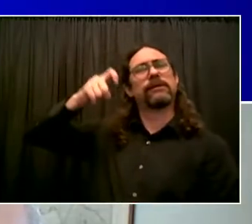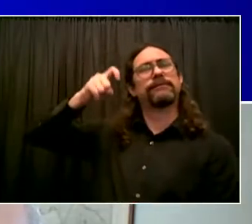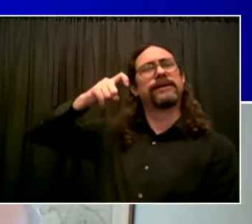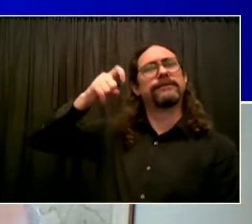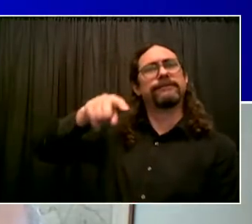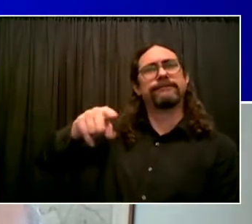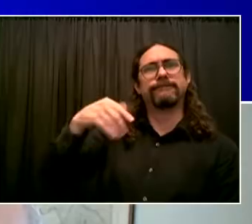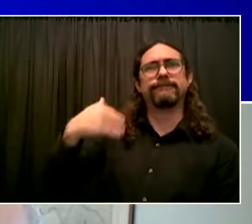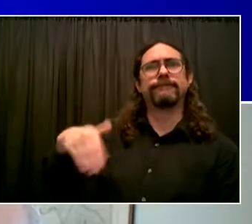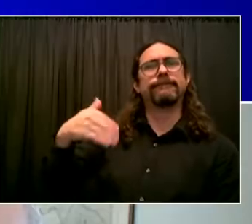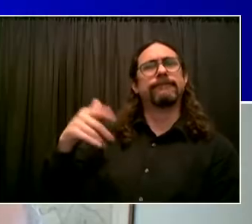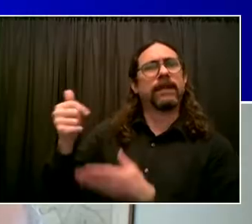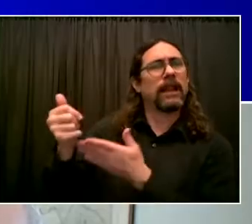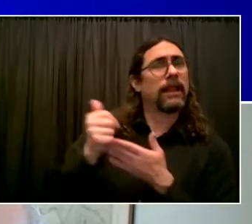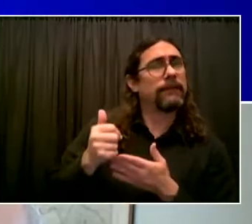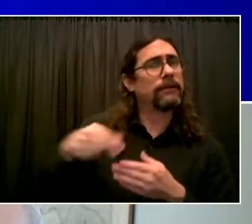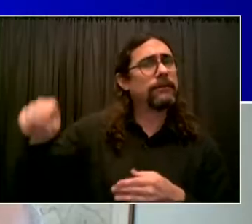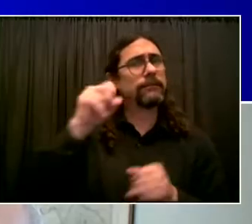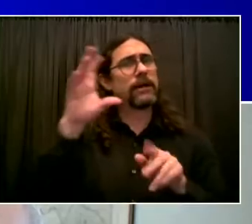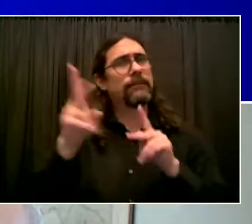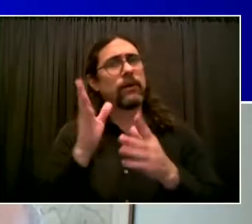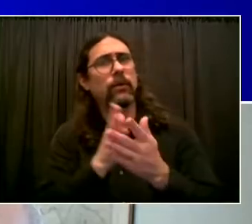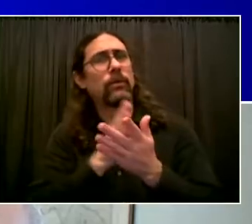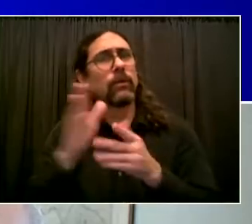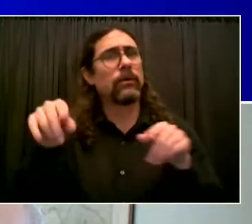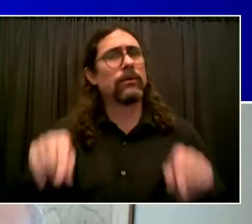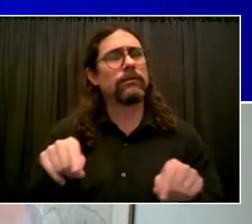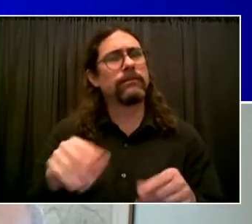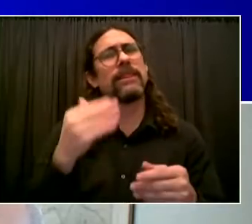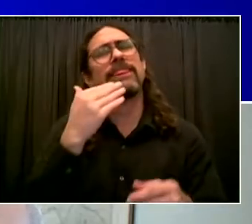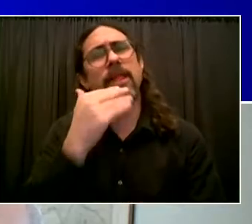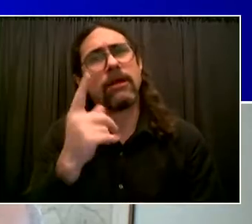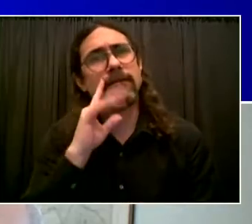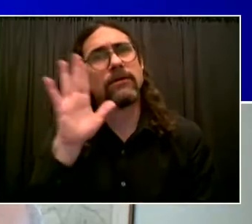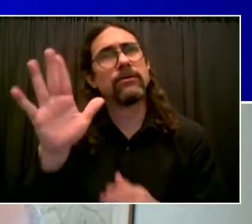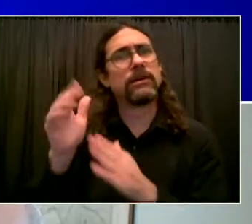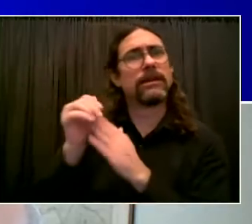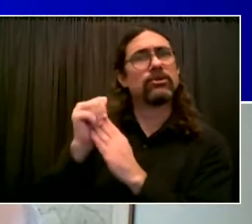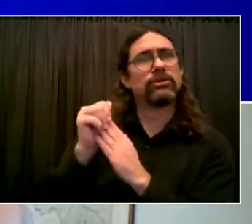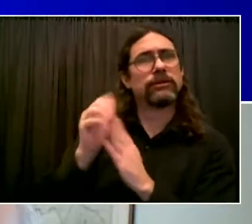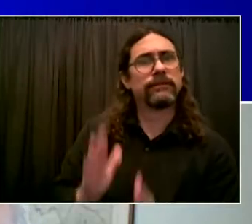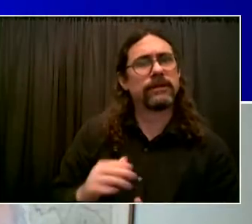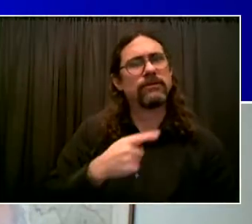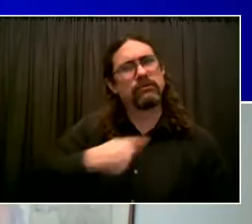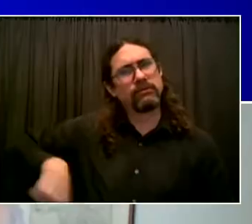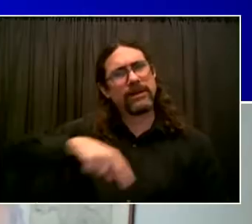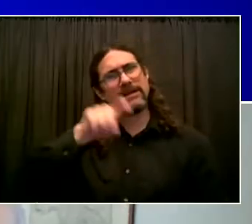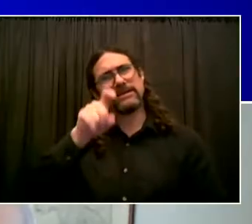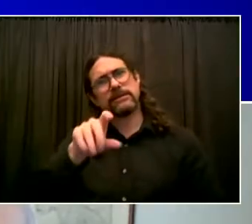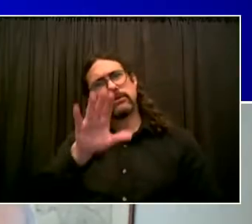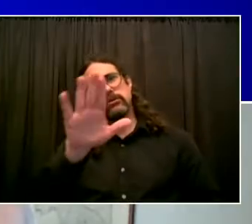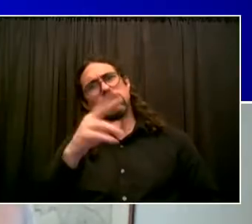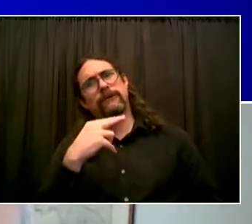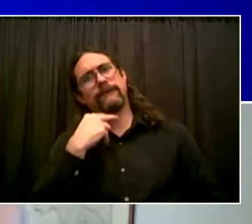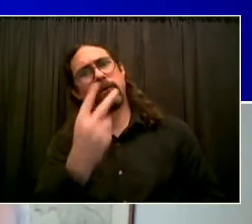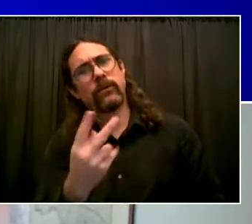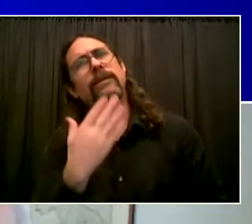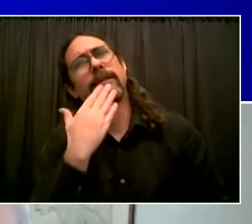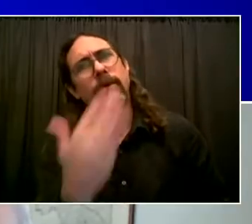BEEN ONE OF THE GREAT VOICES OF REASON AND SCIENCE AND CLARITY IN THIS NATN IOAS WE'VE BEEN MAKING OUR WAY THROUGH THIS INCREDIBLY DIFFICULT